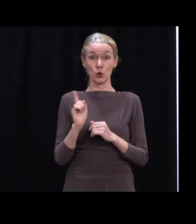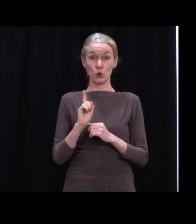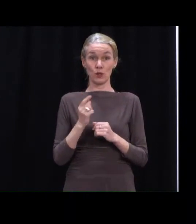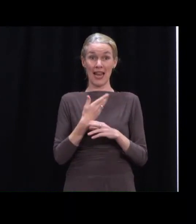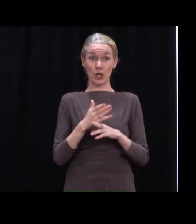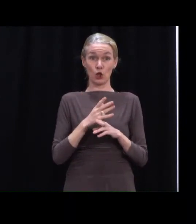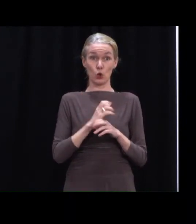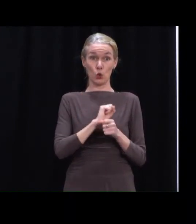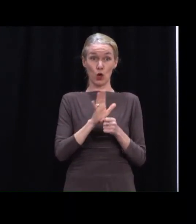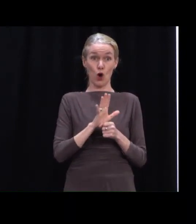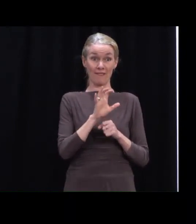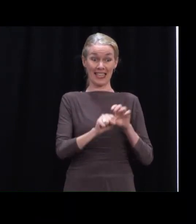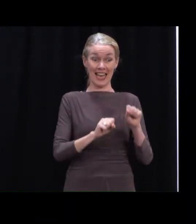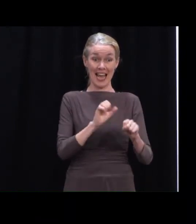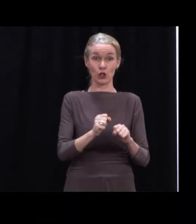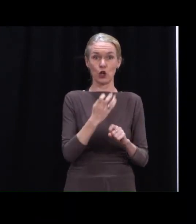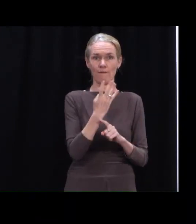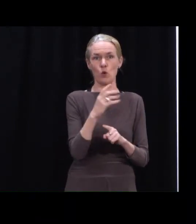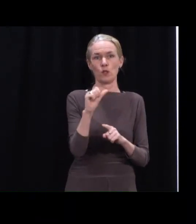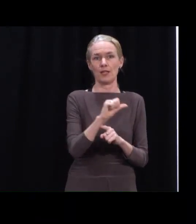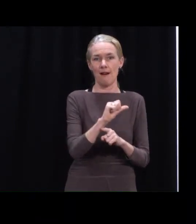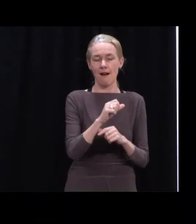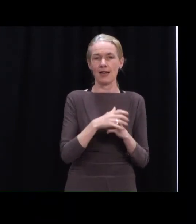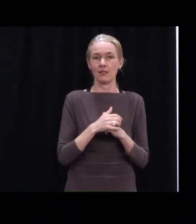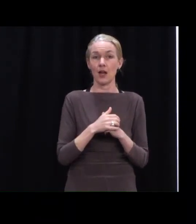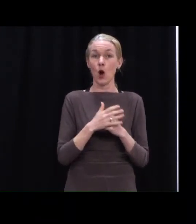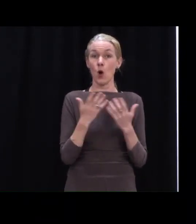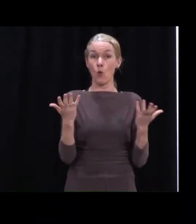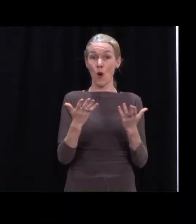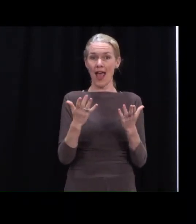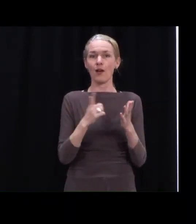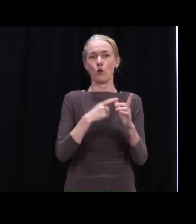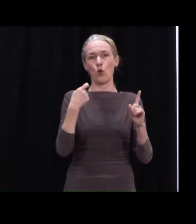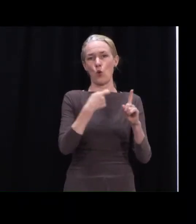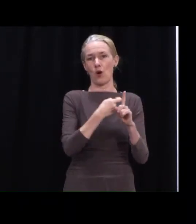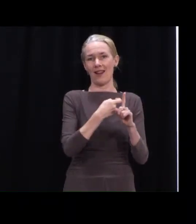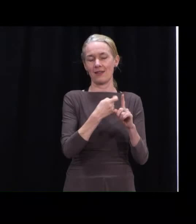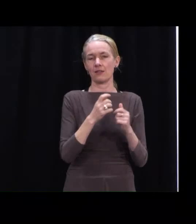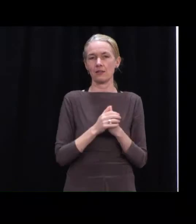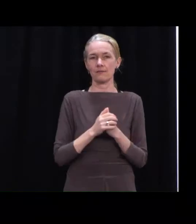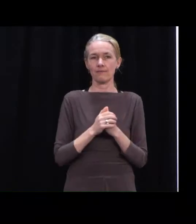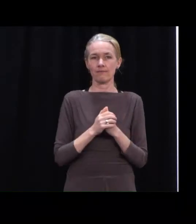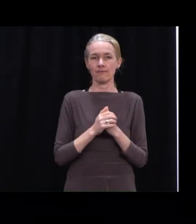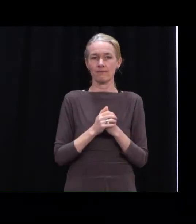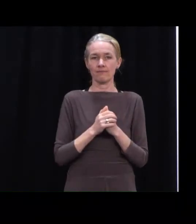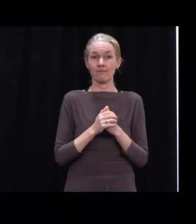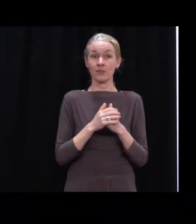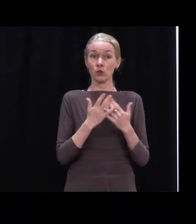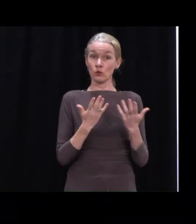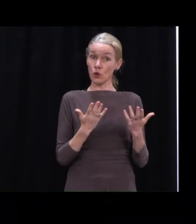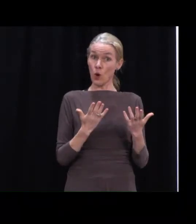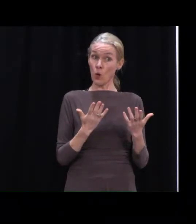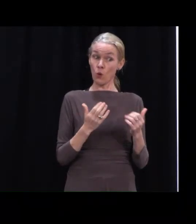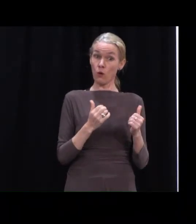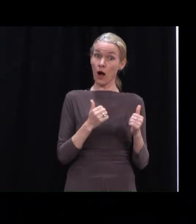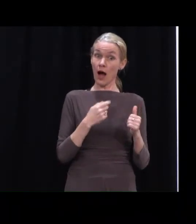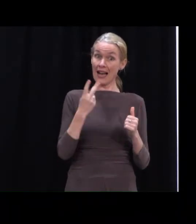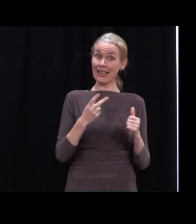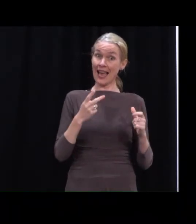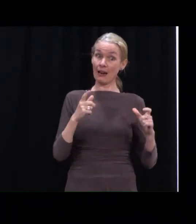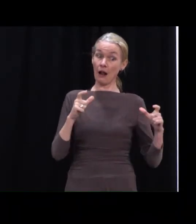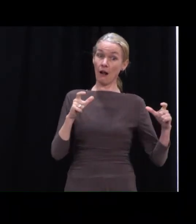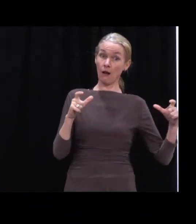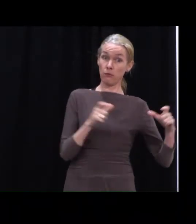the homes and it is devastatin.